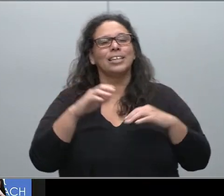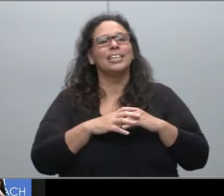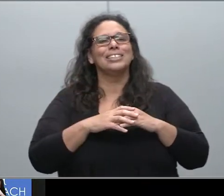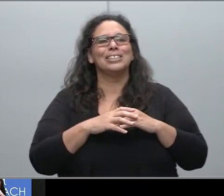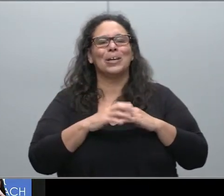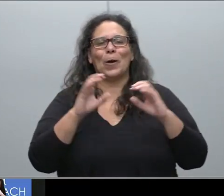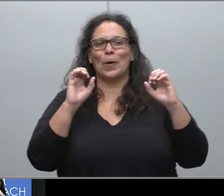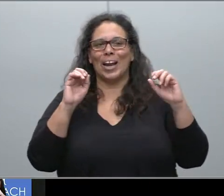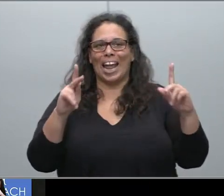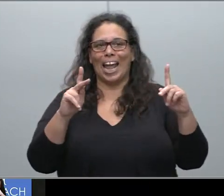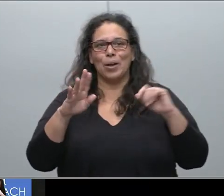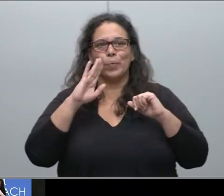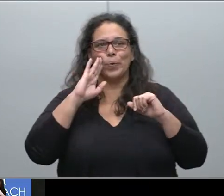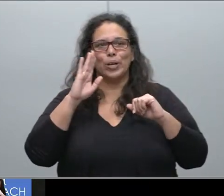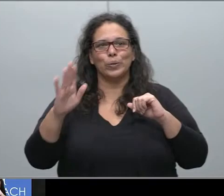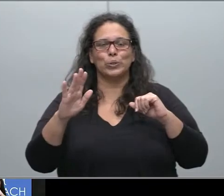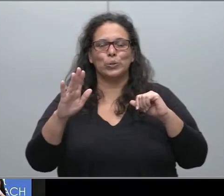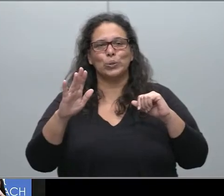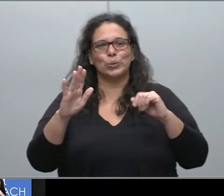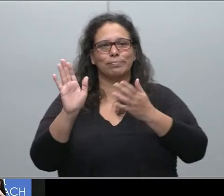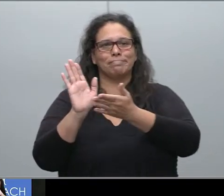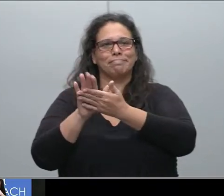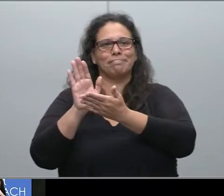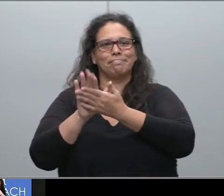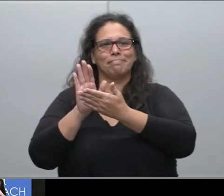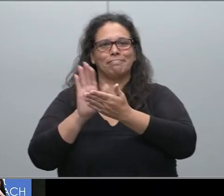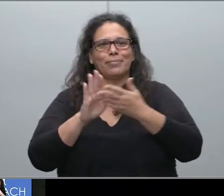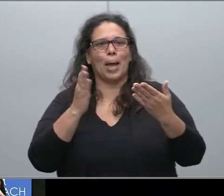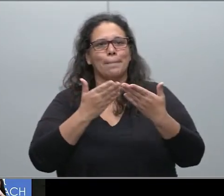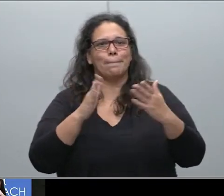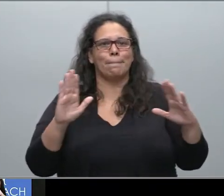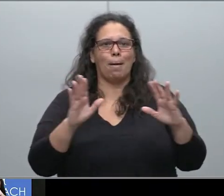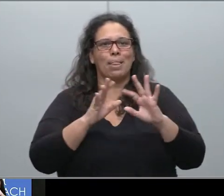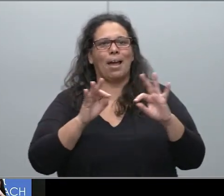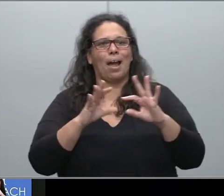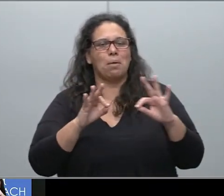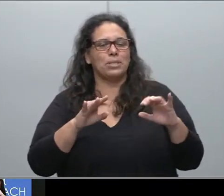And I think that if we put our mind together, we can do it.